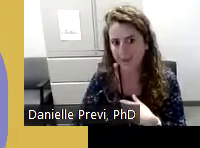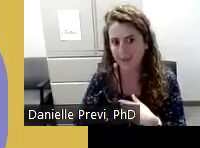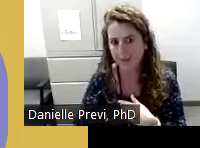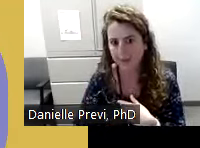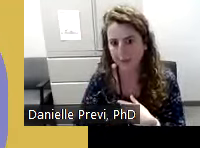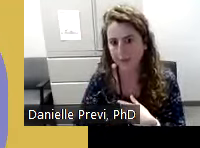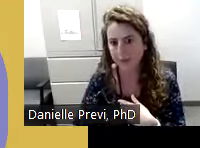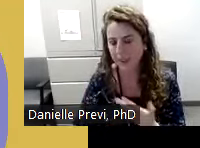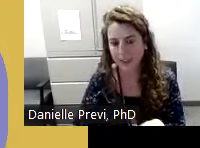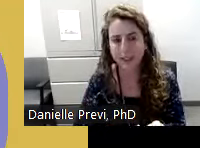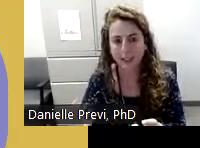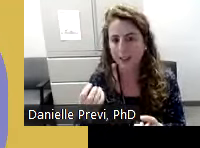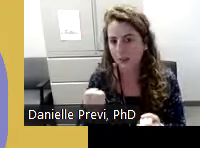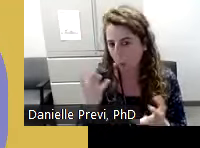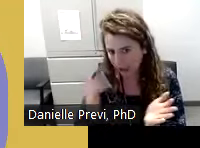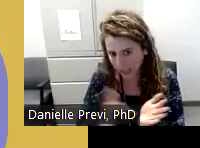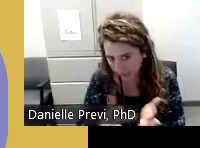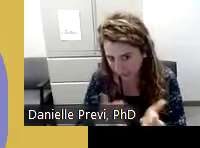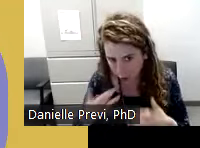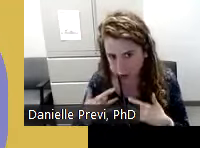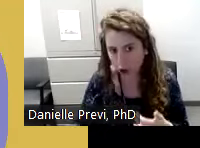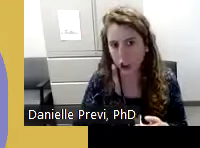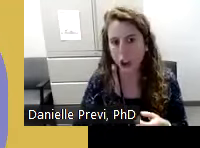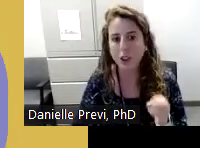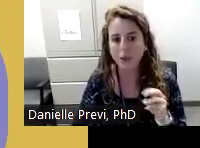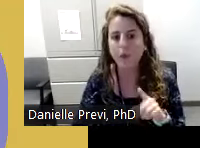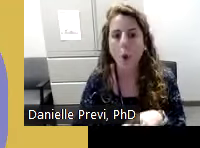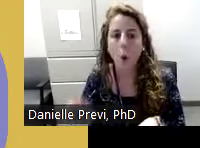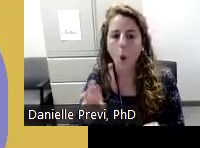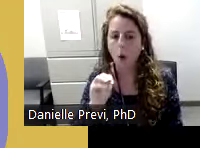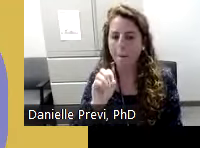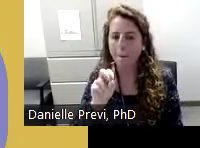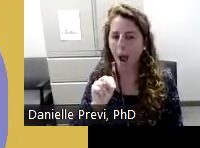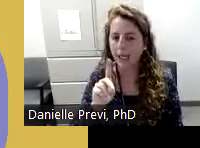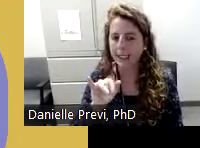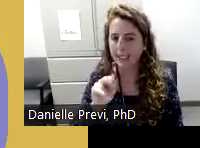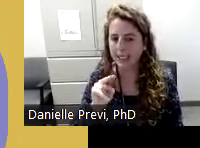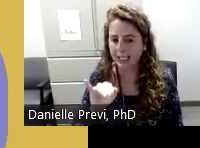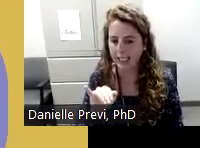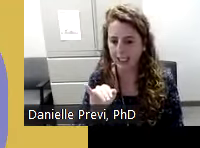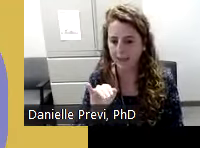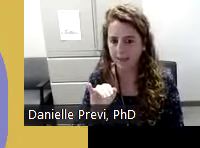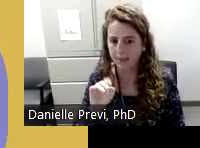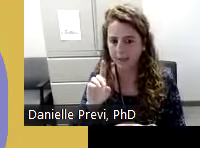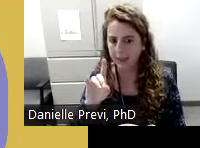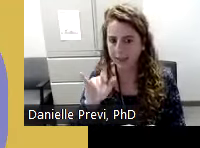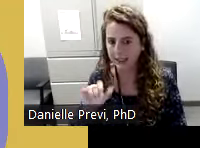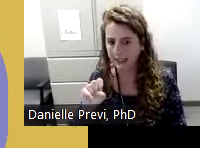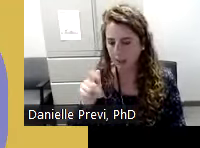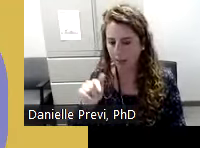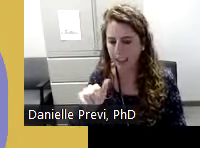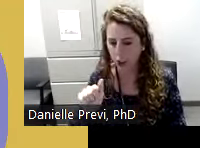be a priority that's very high up on the list. Multiple medical concerns. Mondini dysplasia;